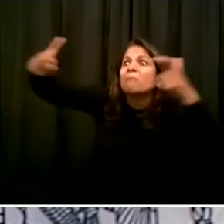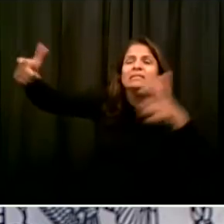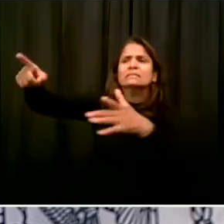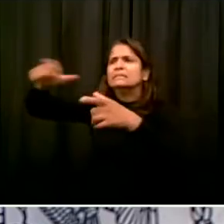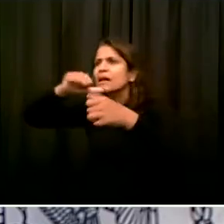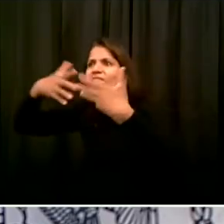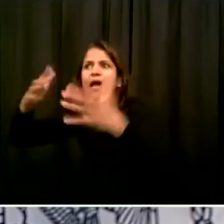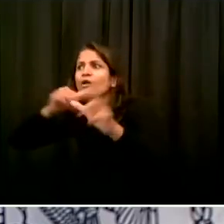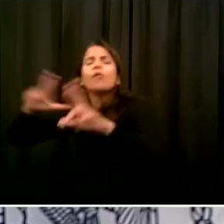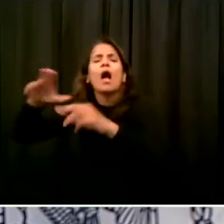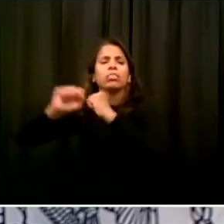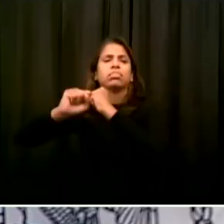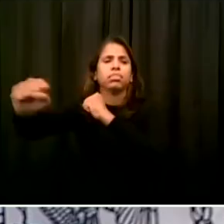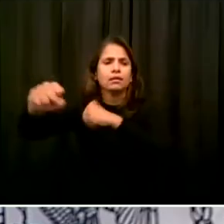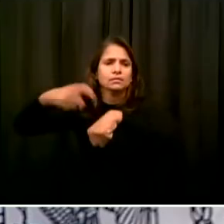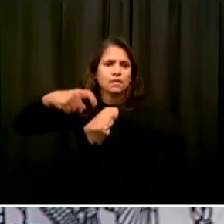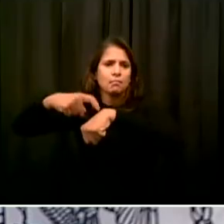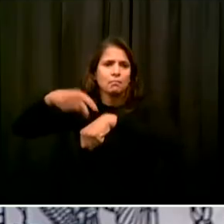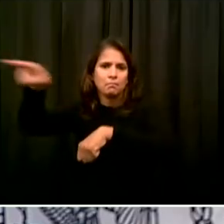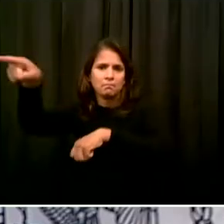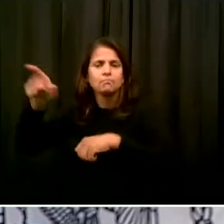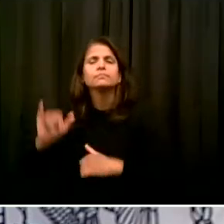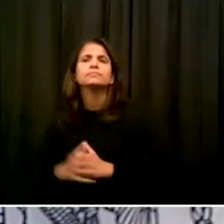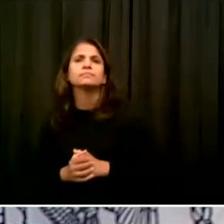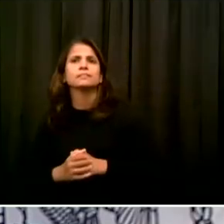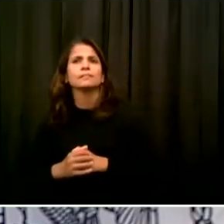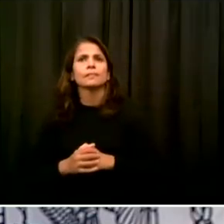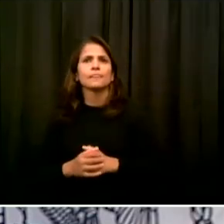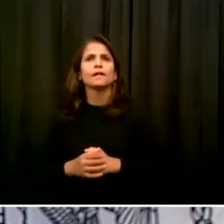MY HEOTR QUESTION